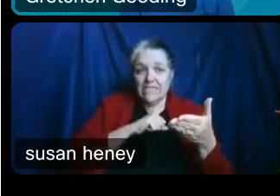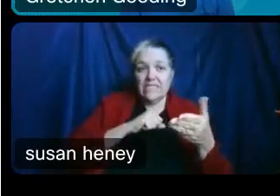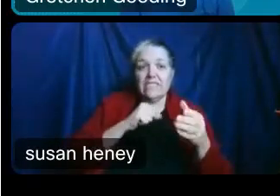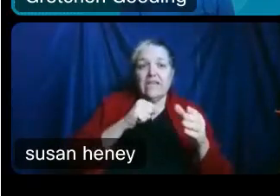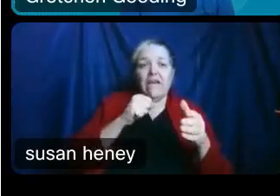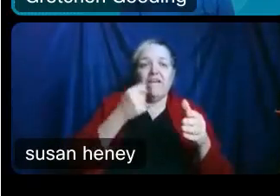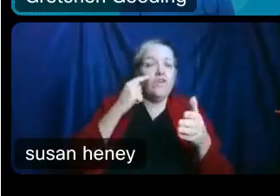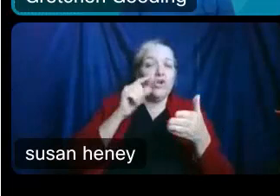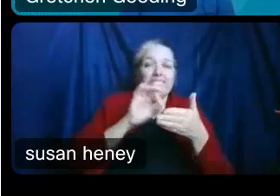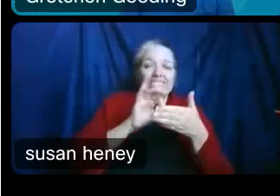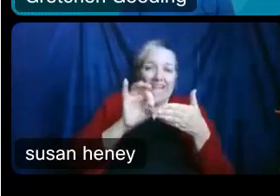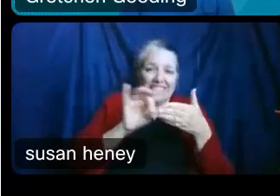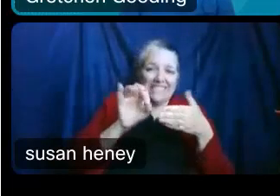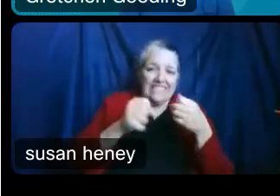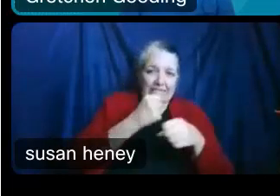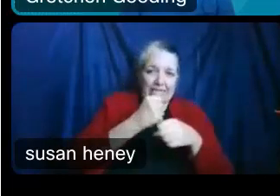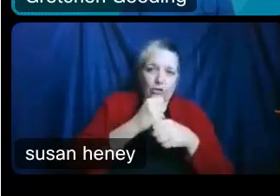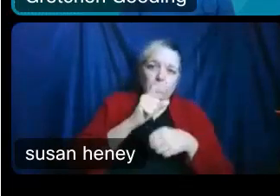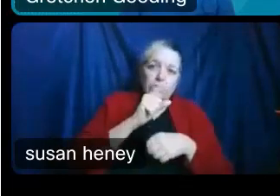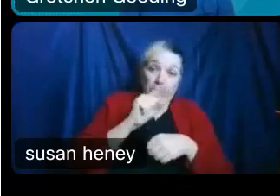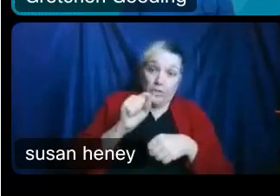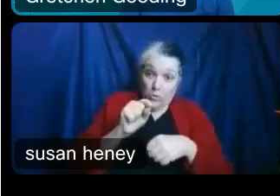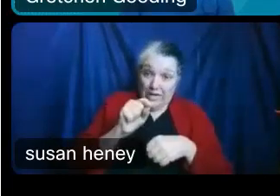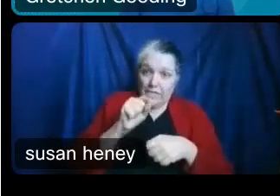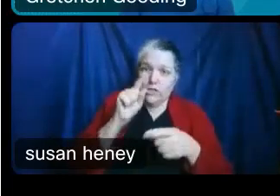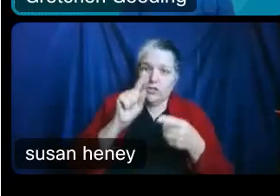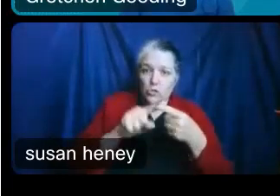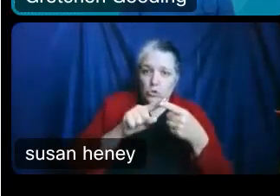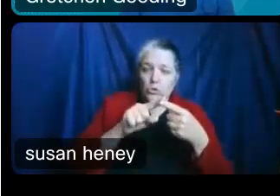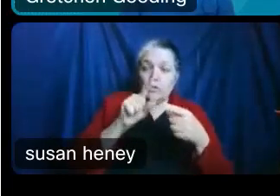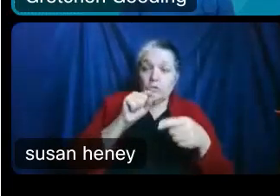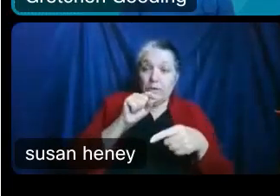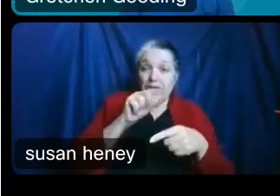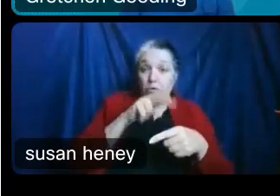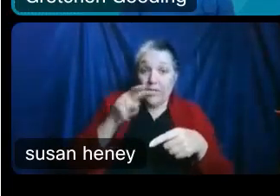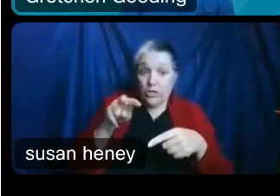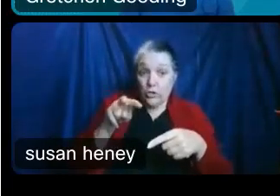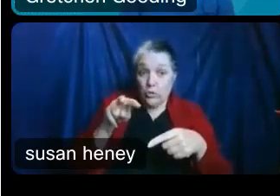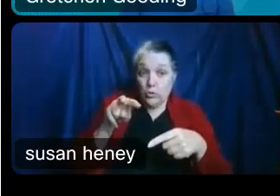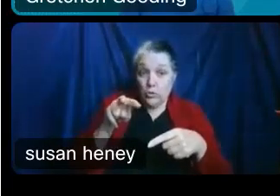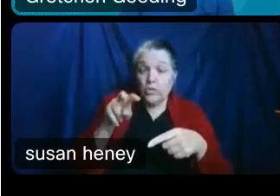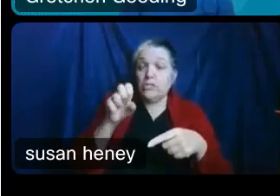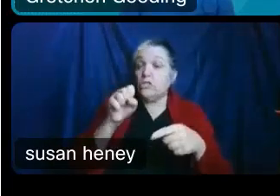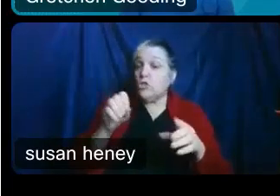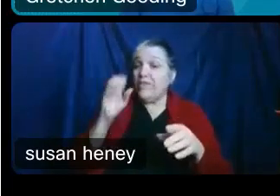So, 2020 through 2022. So, we need to draw our population estimates from another source